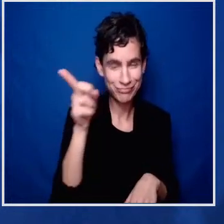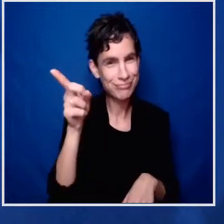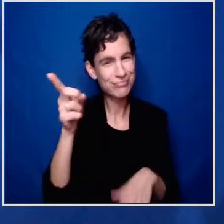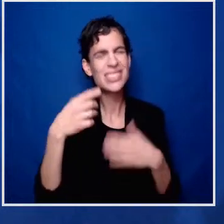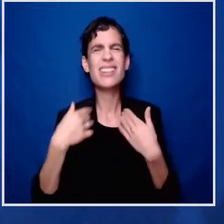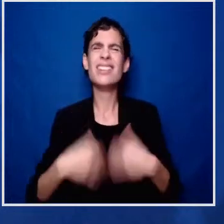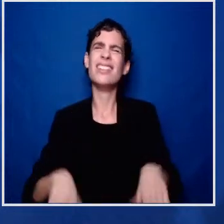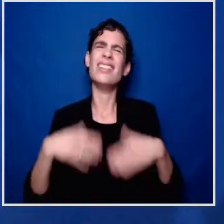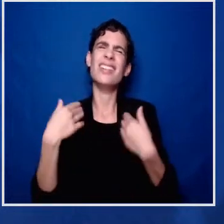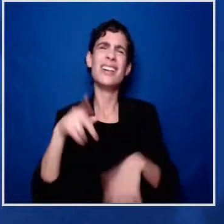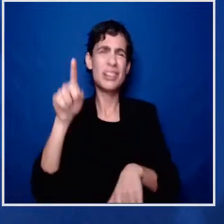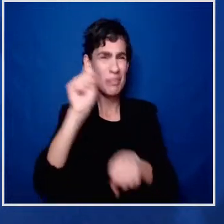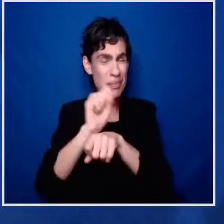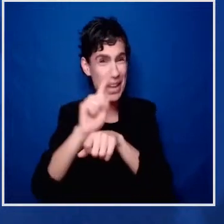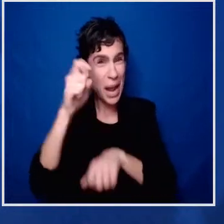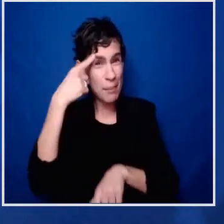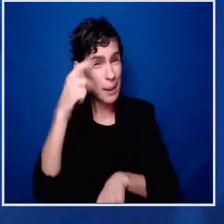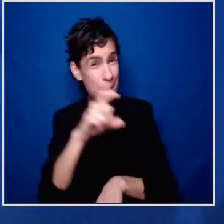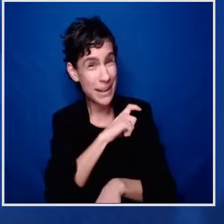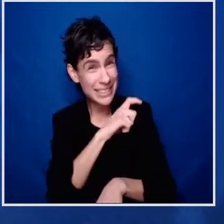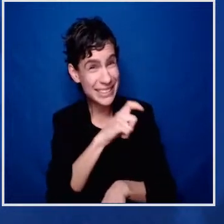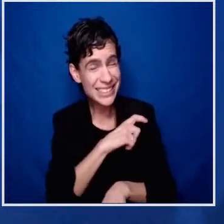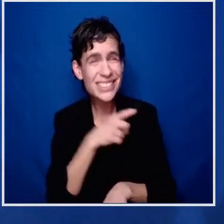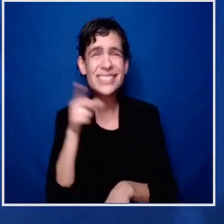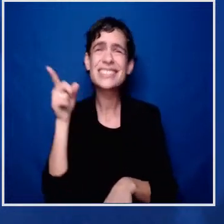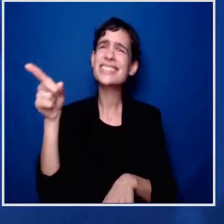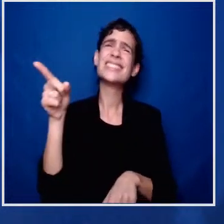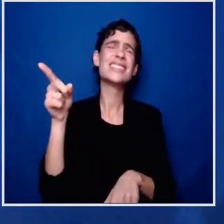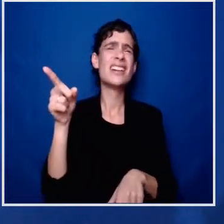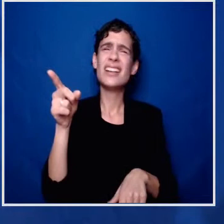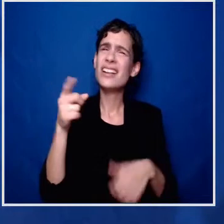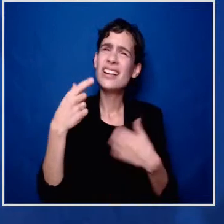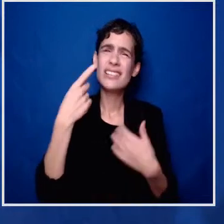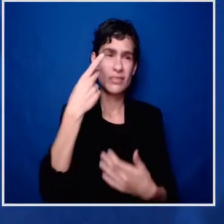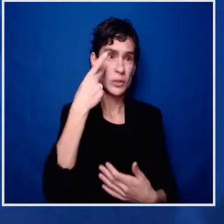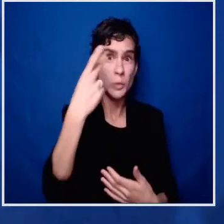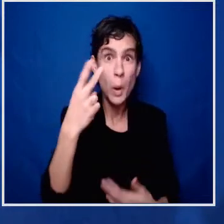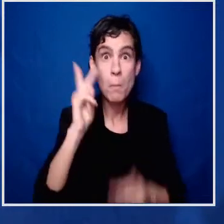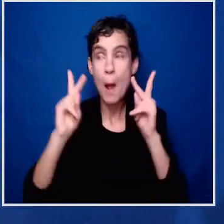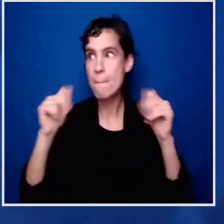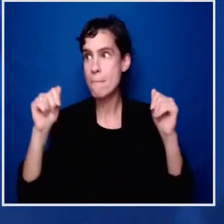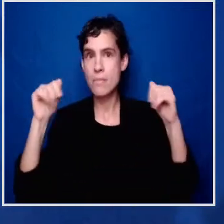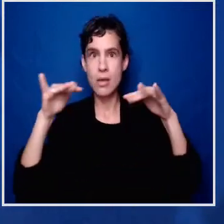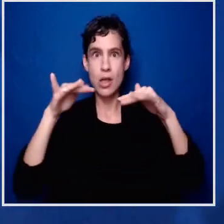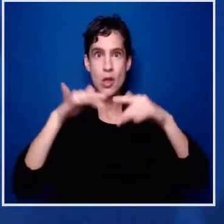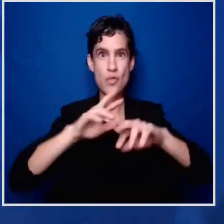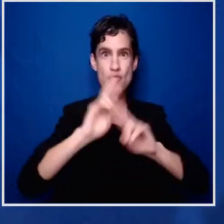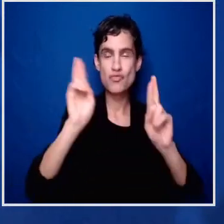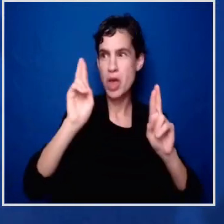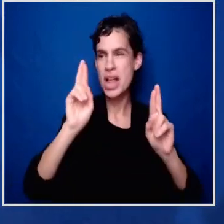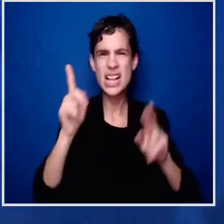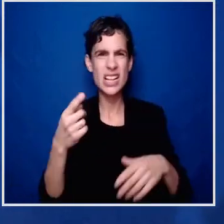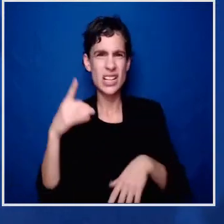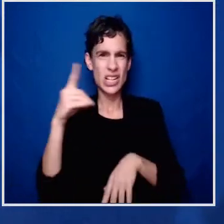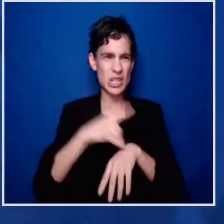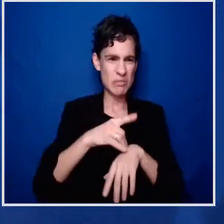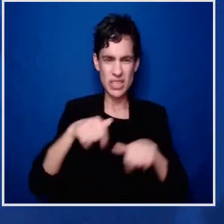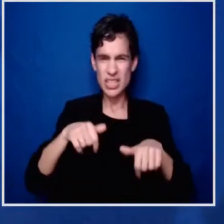GOODMAN, RISKING HIS OWN LIFE